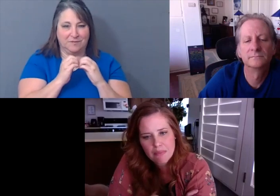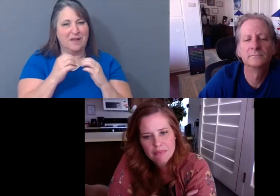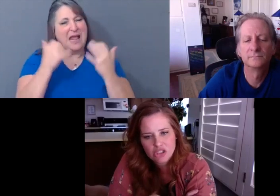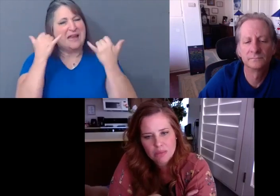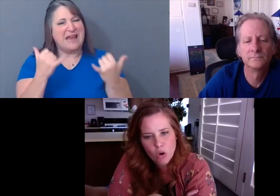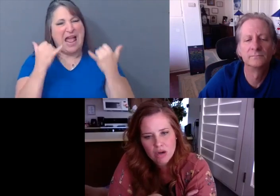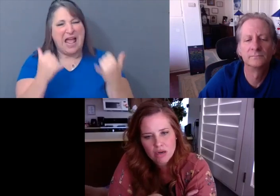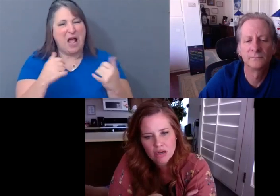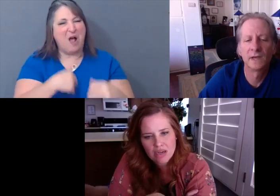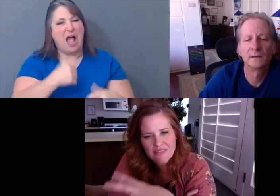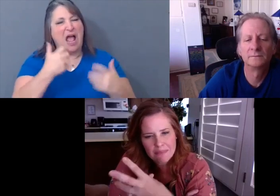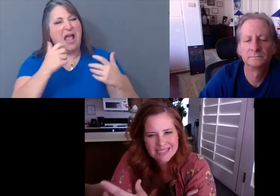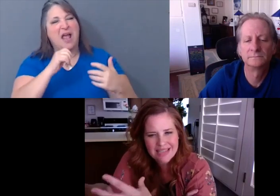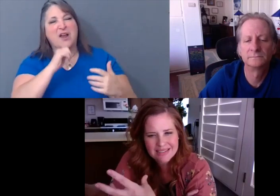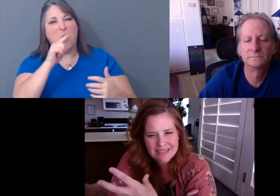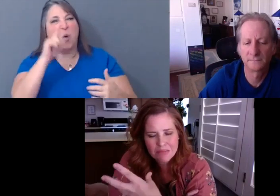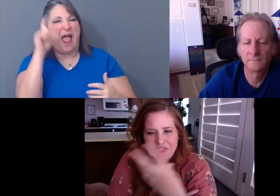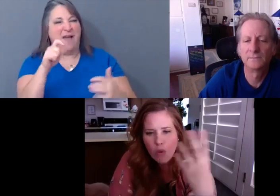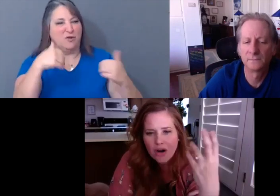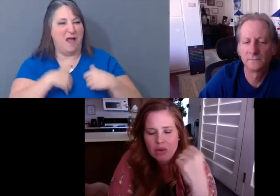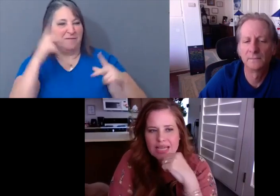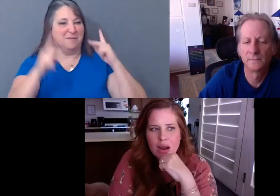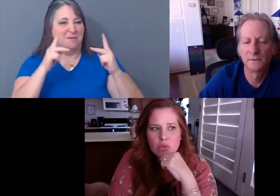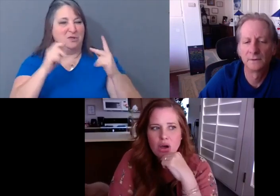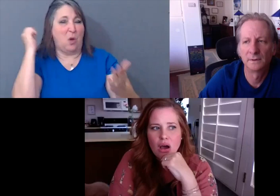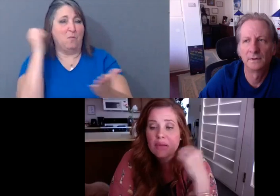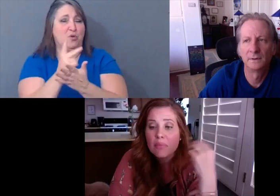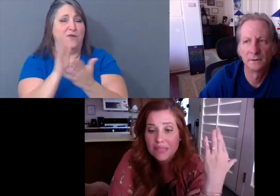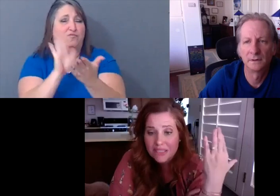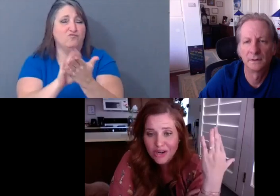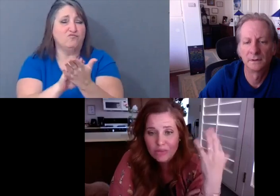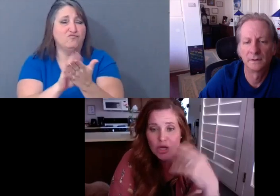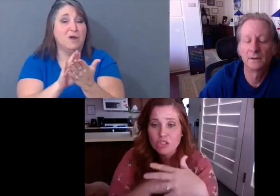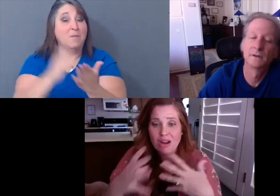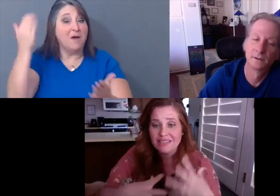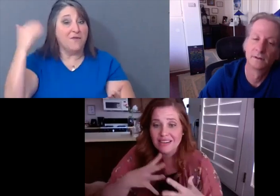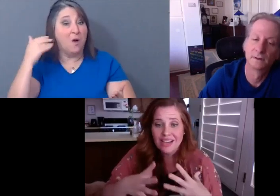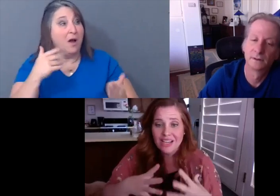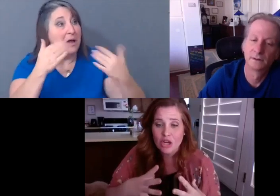that much anymore, if that makes sense. Before, it was like I was a people pleaser. I was always trying to, you know,